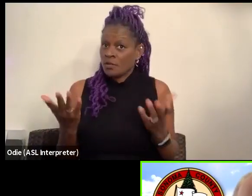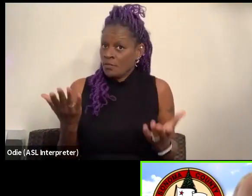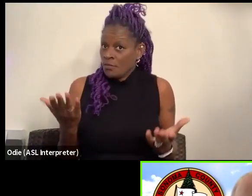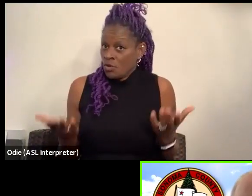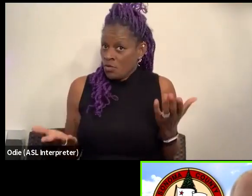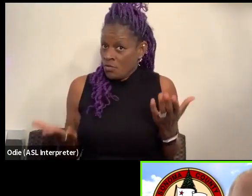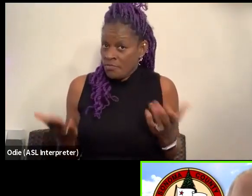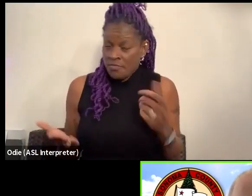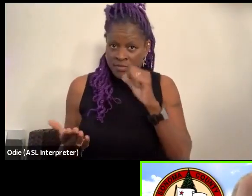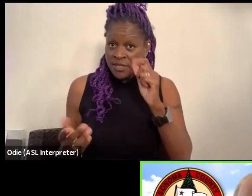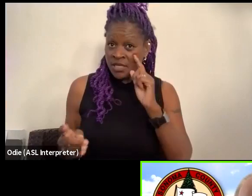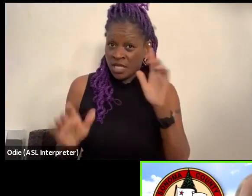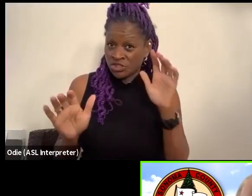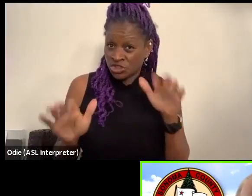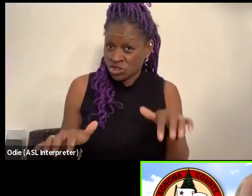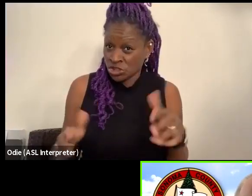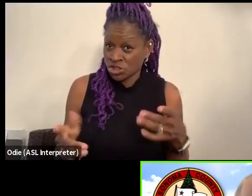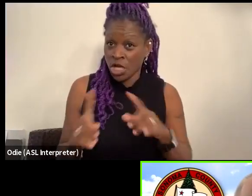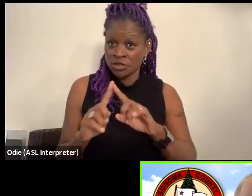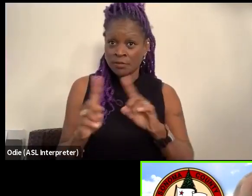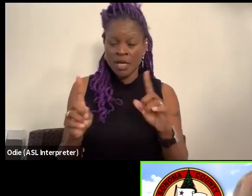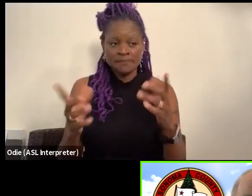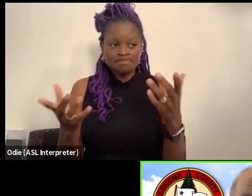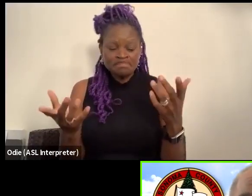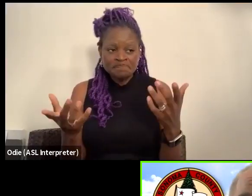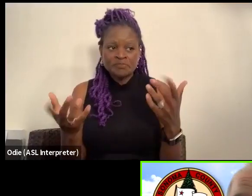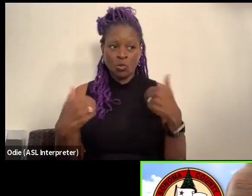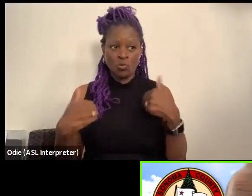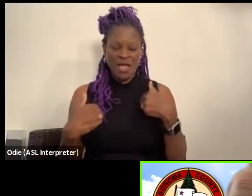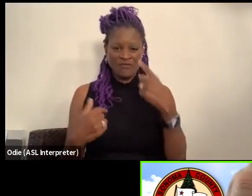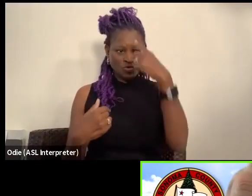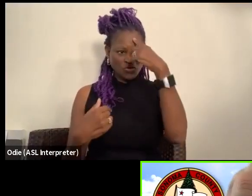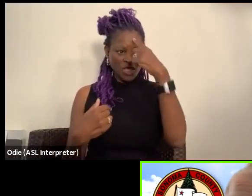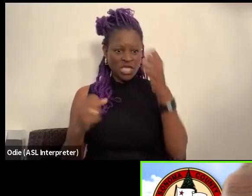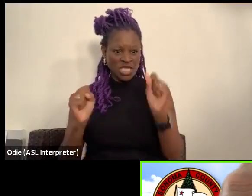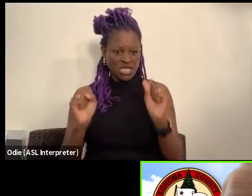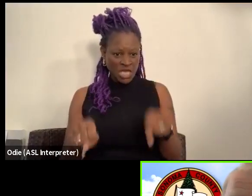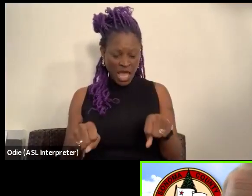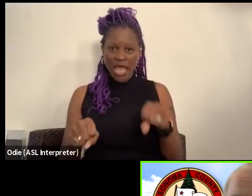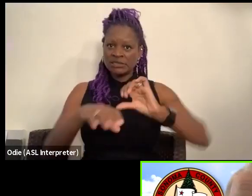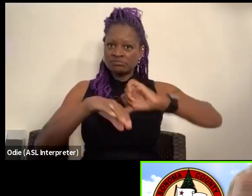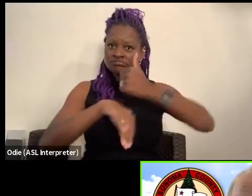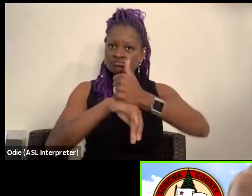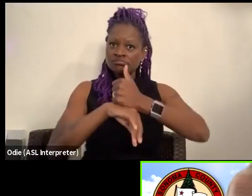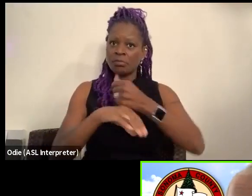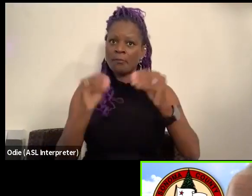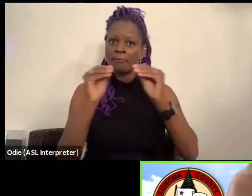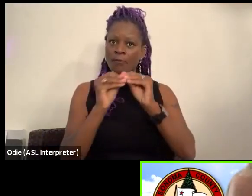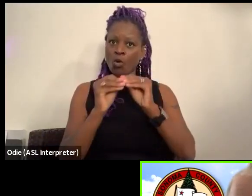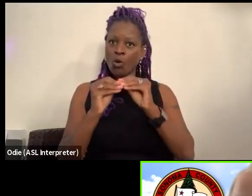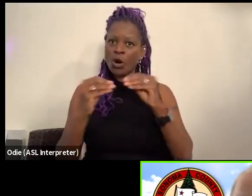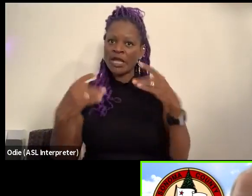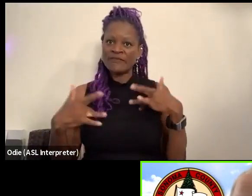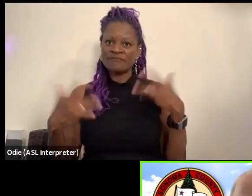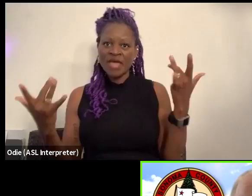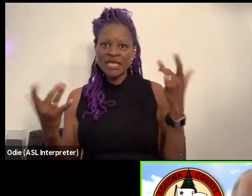to see, as it does present the scenario where you're allowed to have more events, if you can prove that people were vaccinated